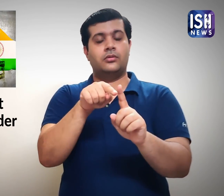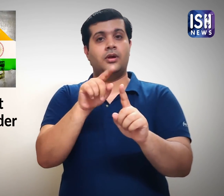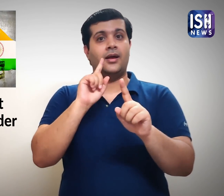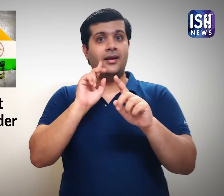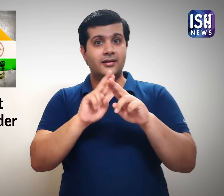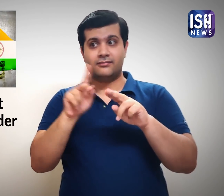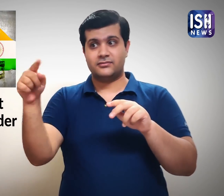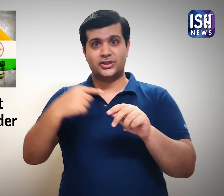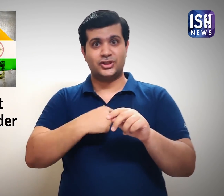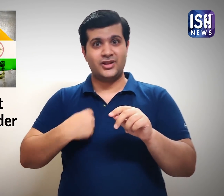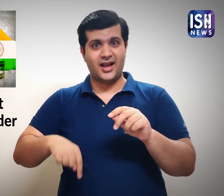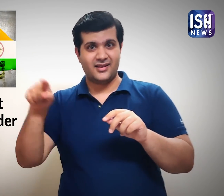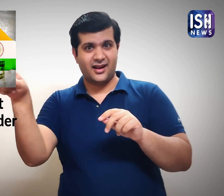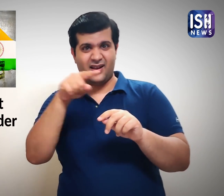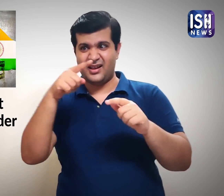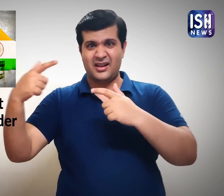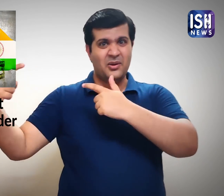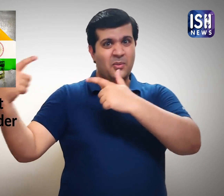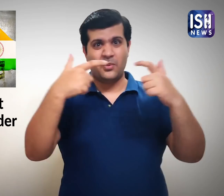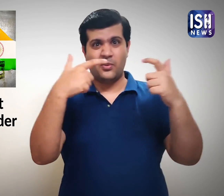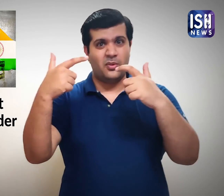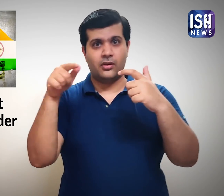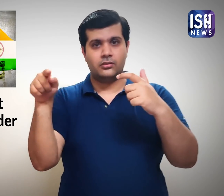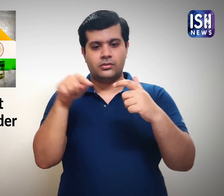If there is an altercation with the Chinese troops,